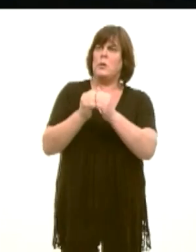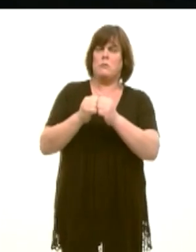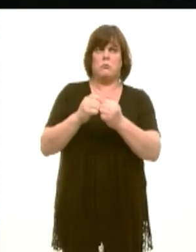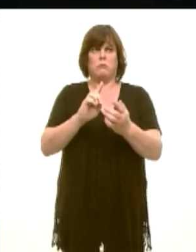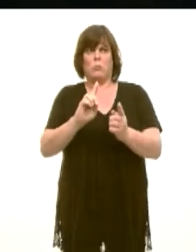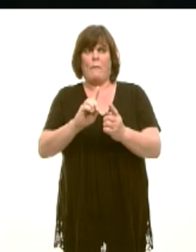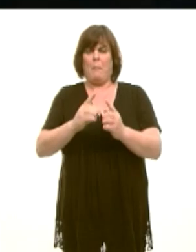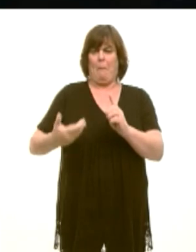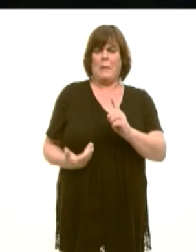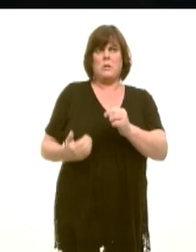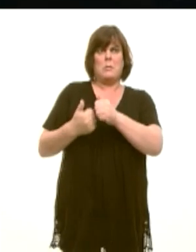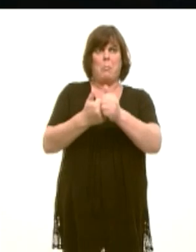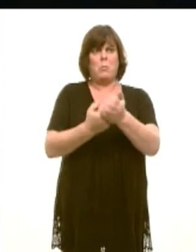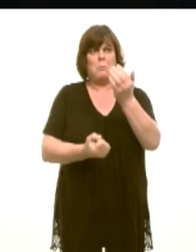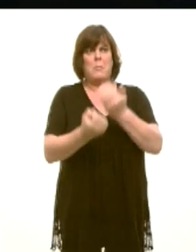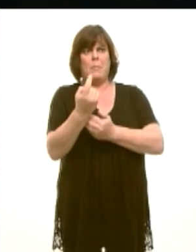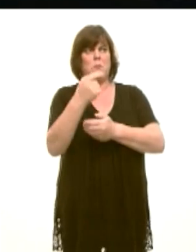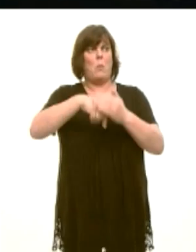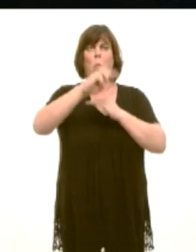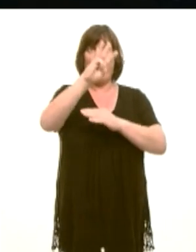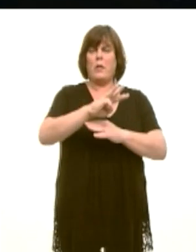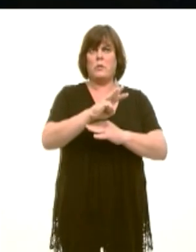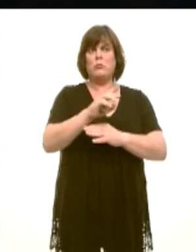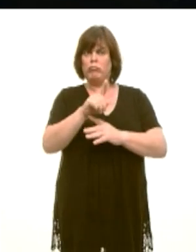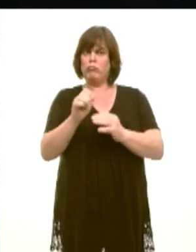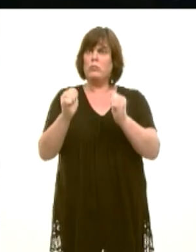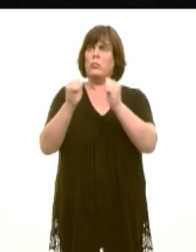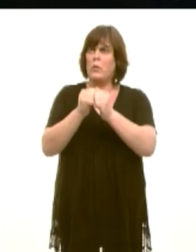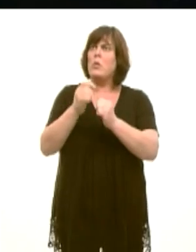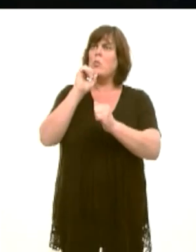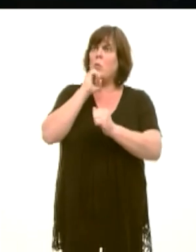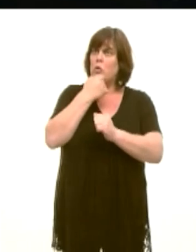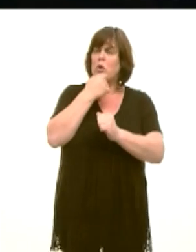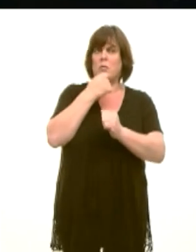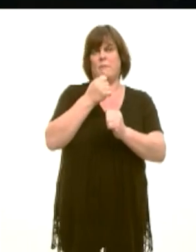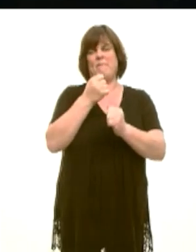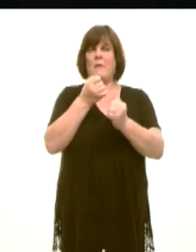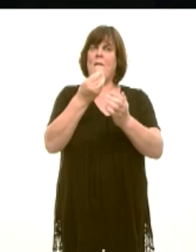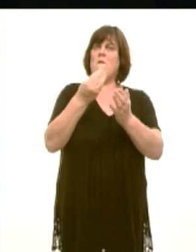in Wales, we must put the failings of Finance Wales firmly behind us and ensure that future